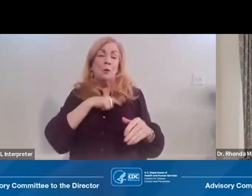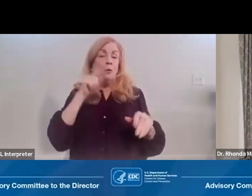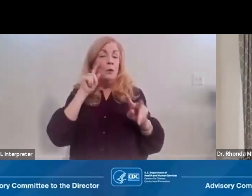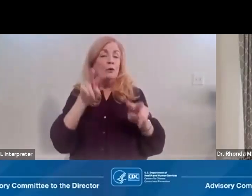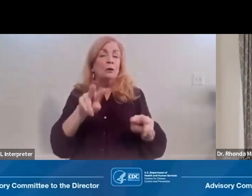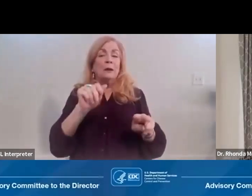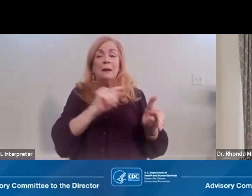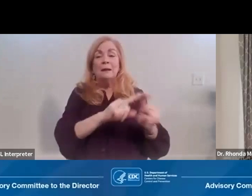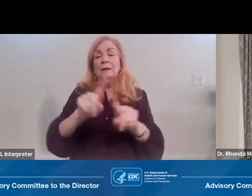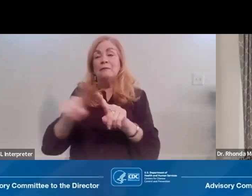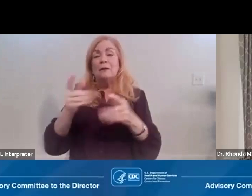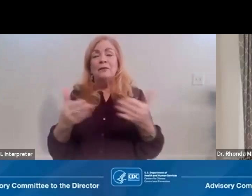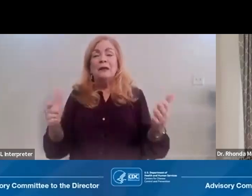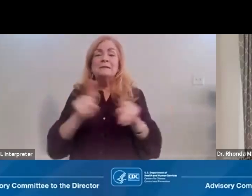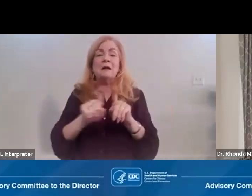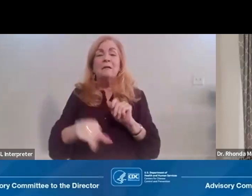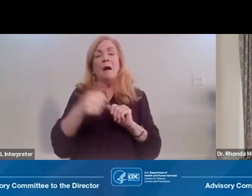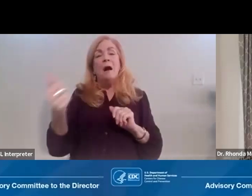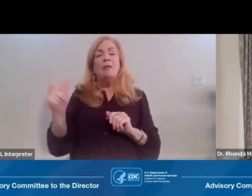like other transactional authorities.